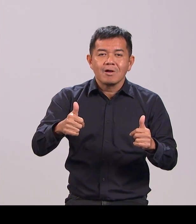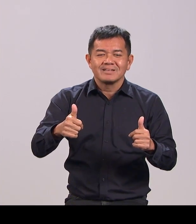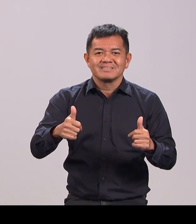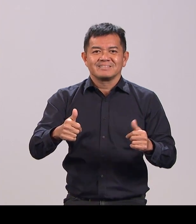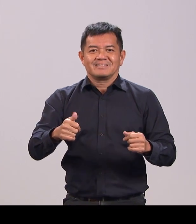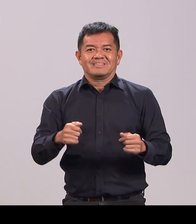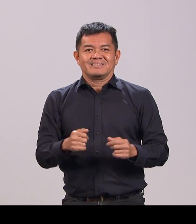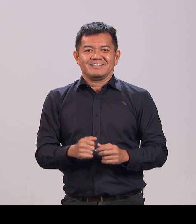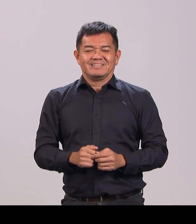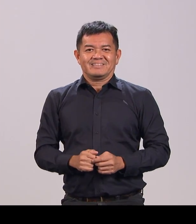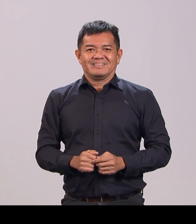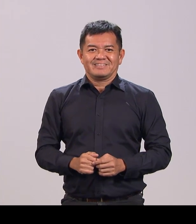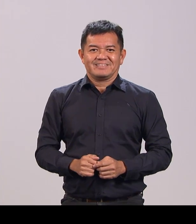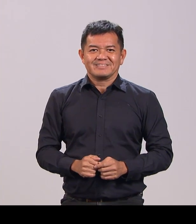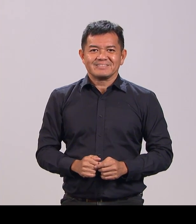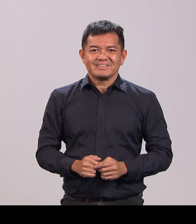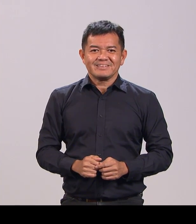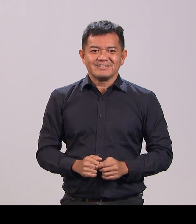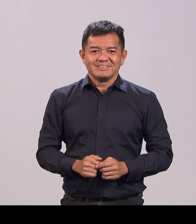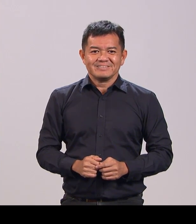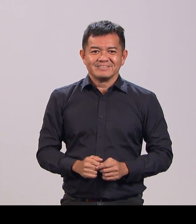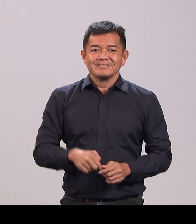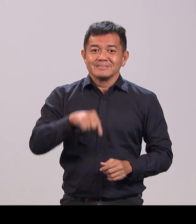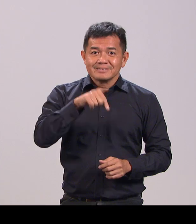It is part of the research towards building a real spaceplane.